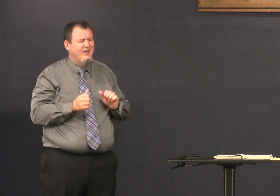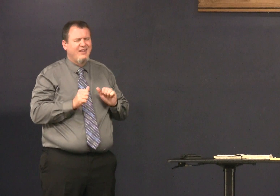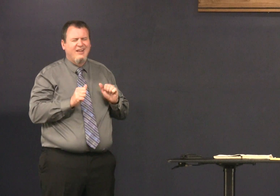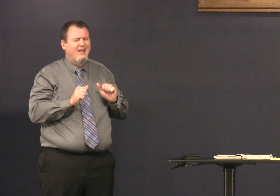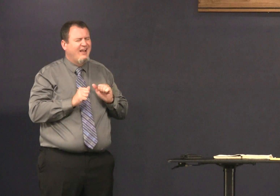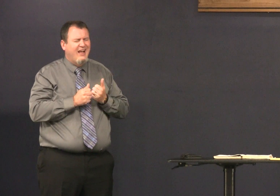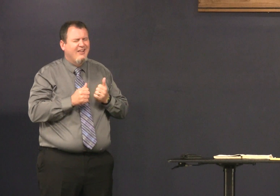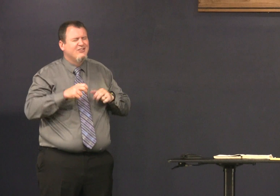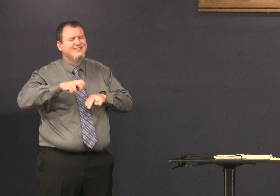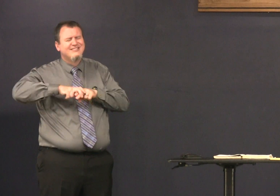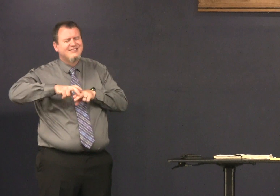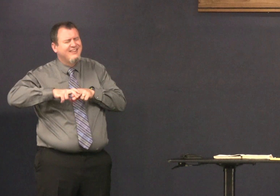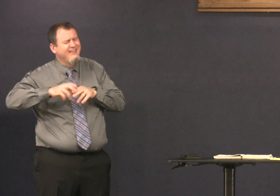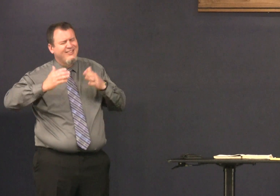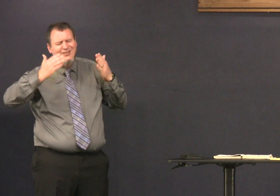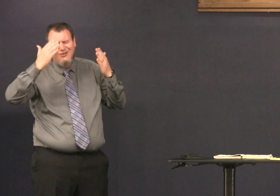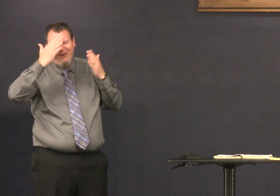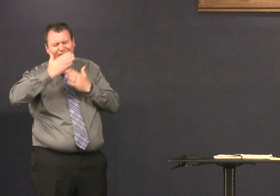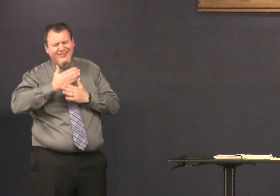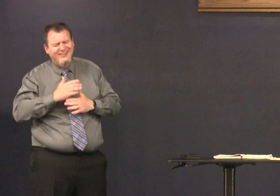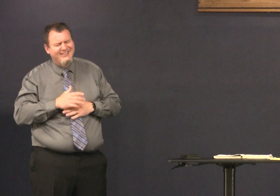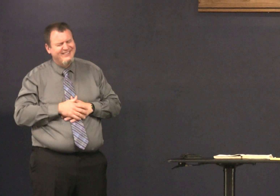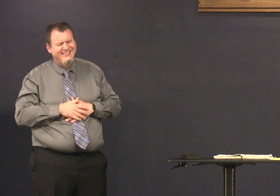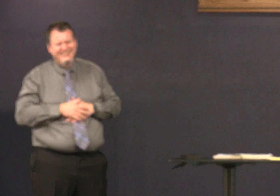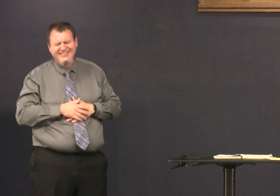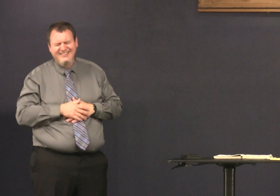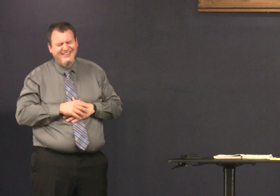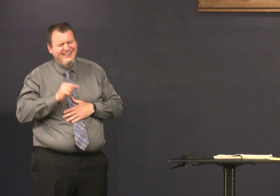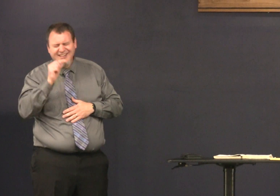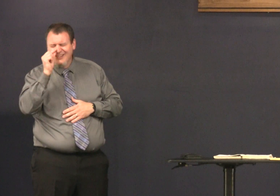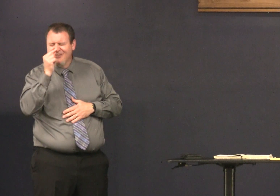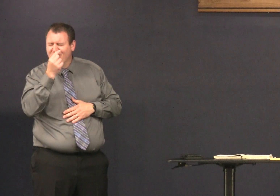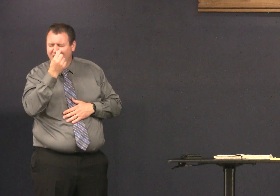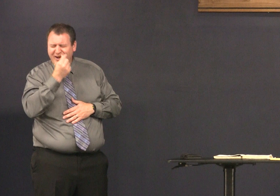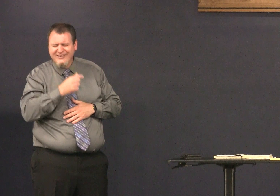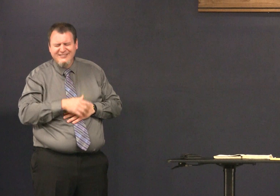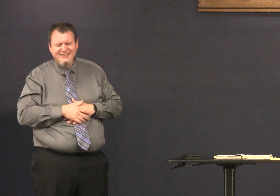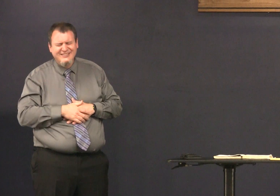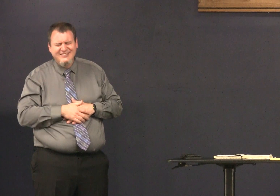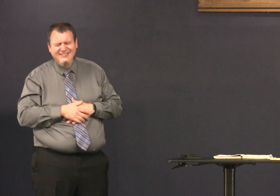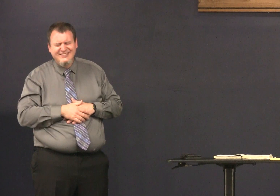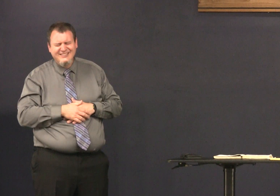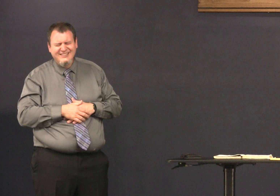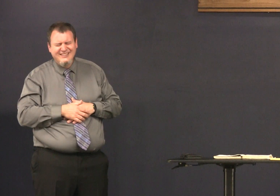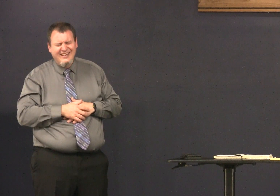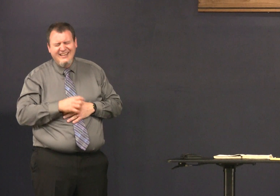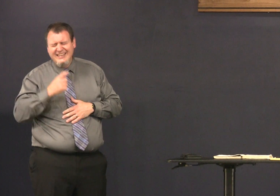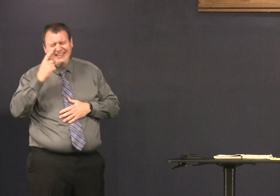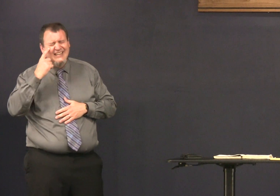I love this story how he's sitting in the dark praying in the garden